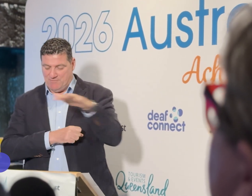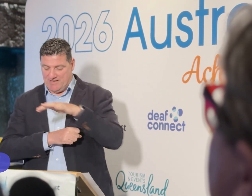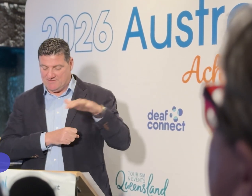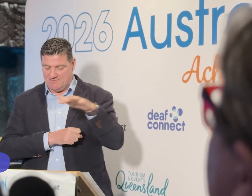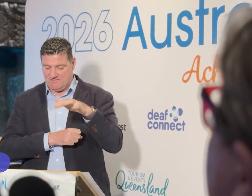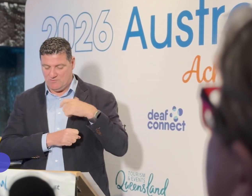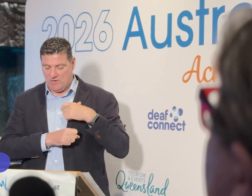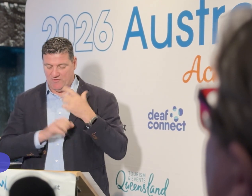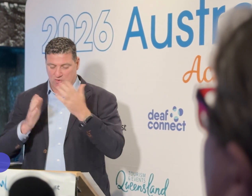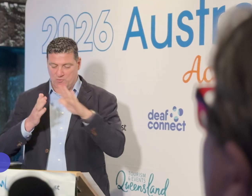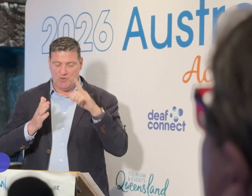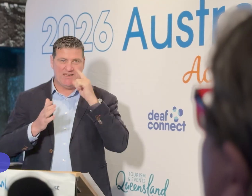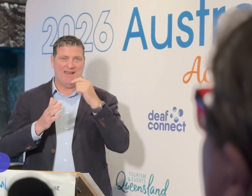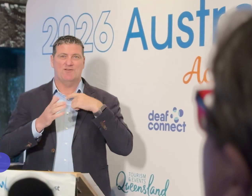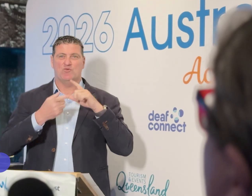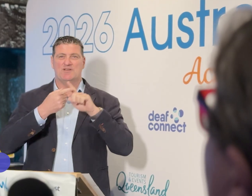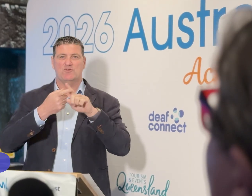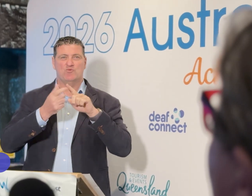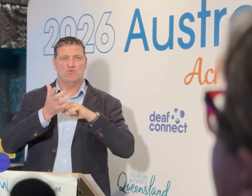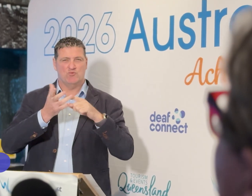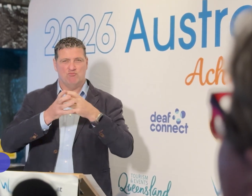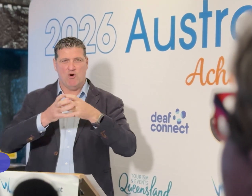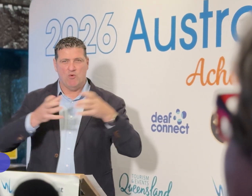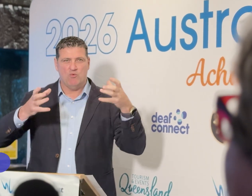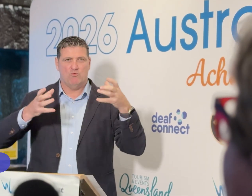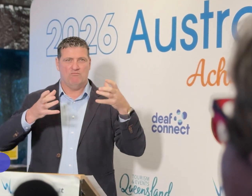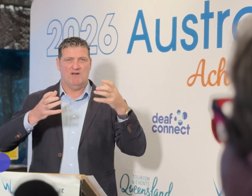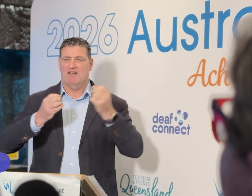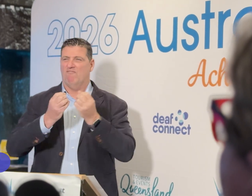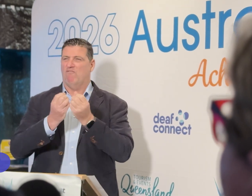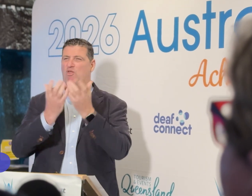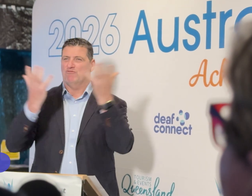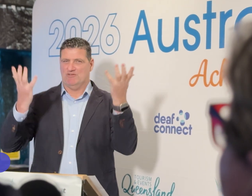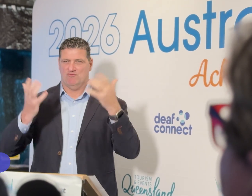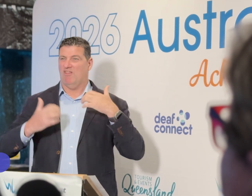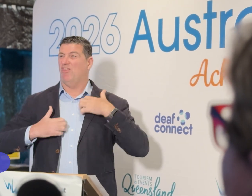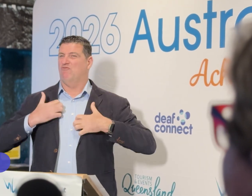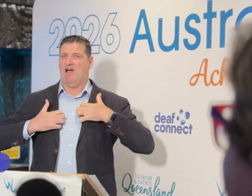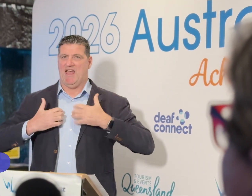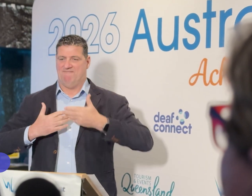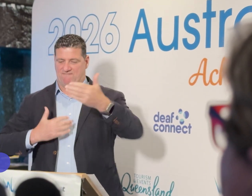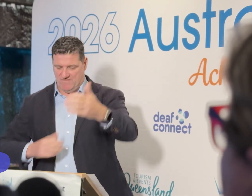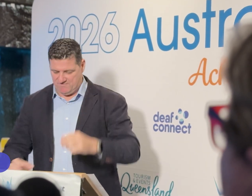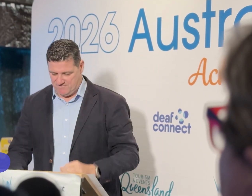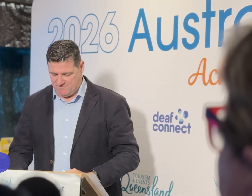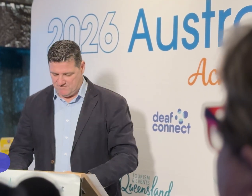and creating space where the community continues to grow and flourish and thrive.